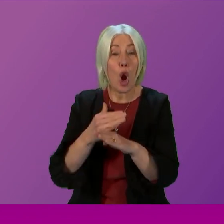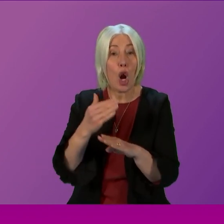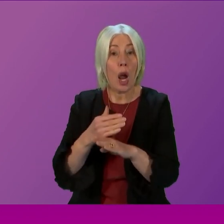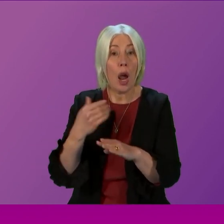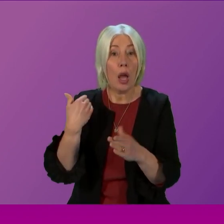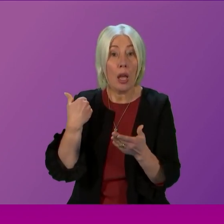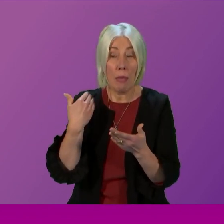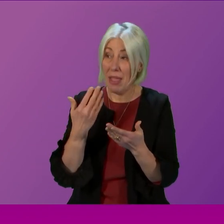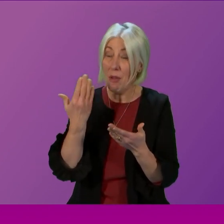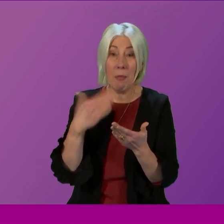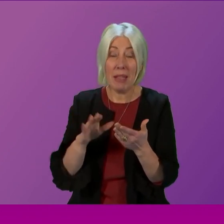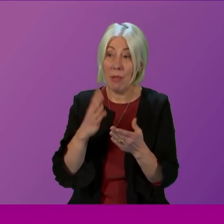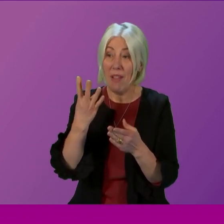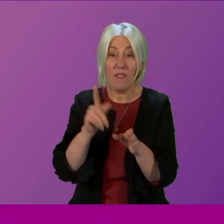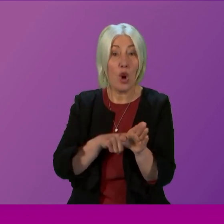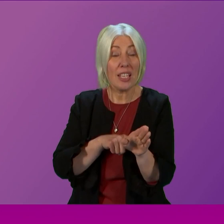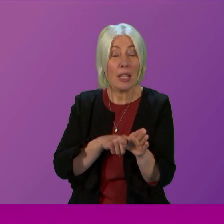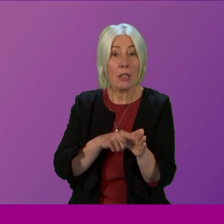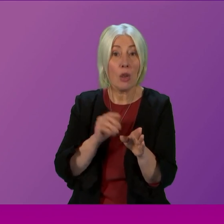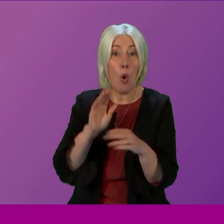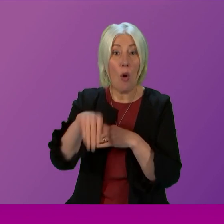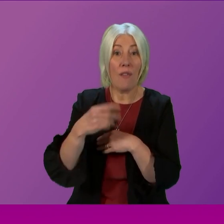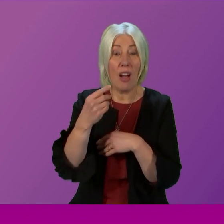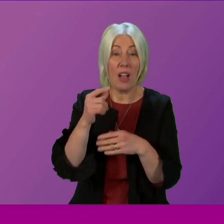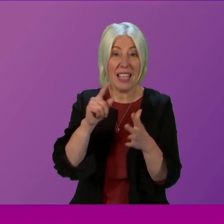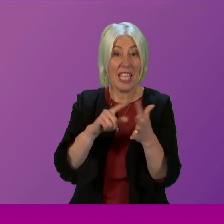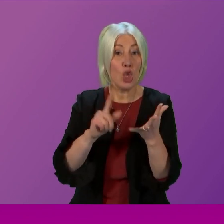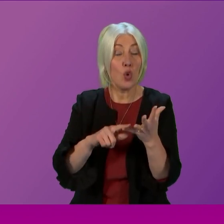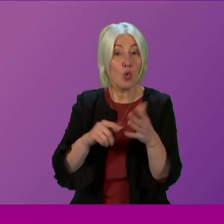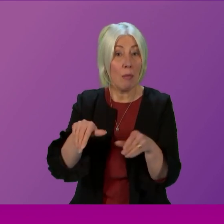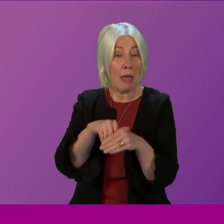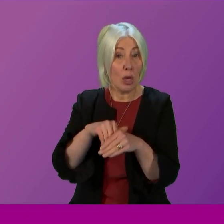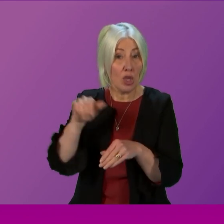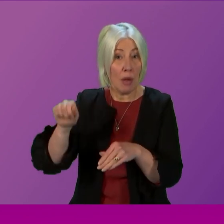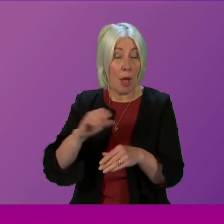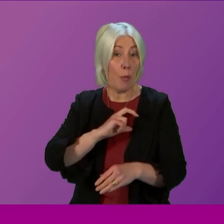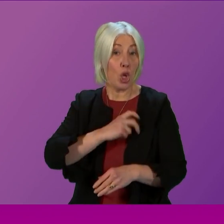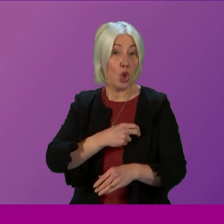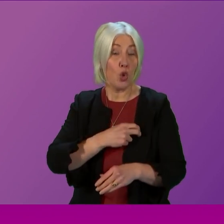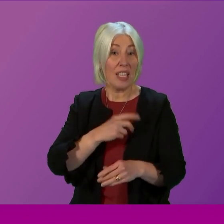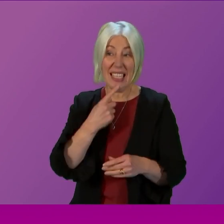over 40 years of European Union membership. Unison describes it as “an attack on working women”.